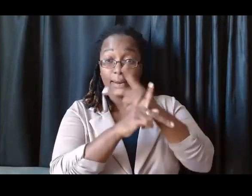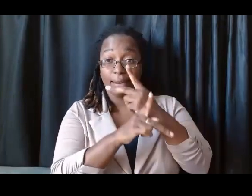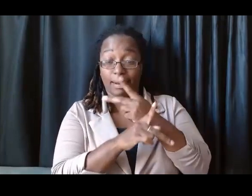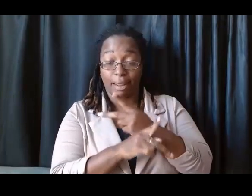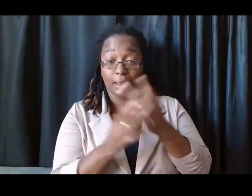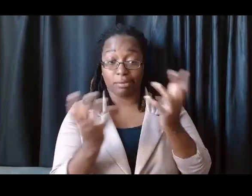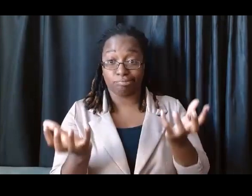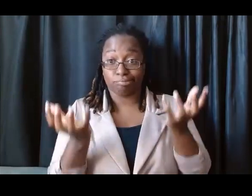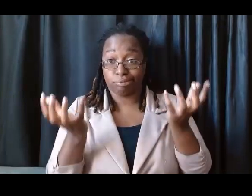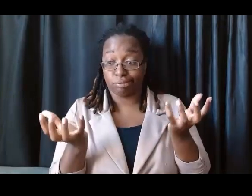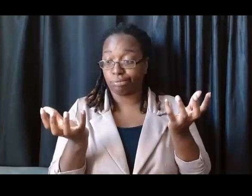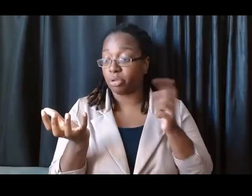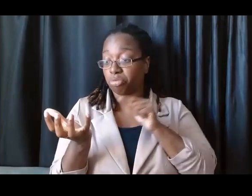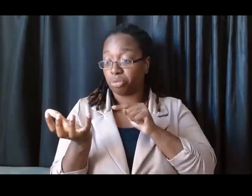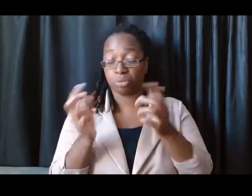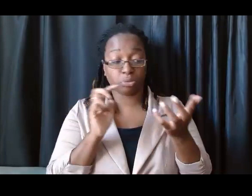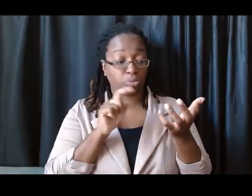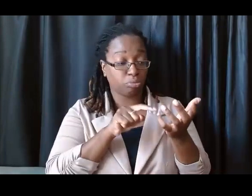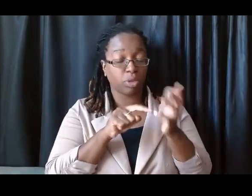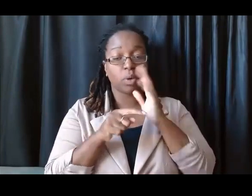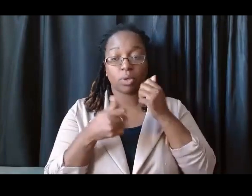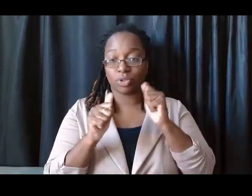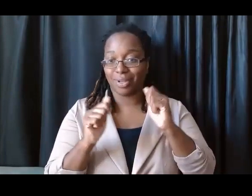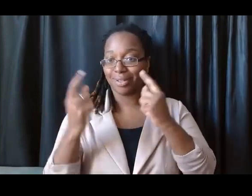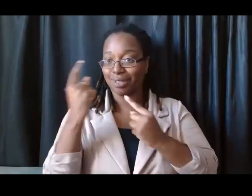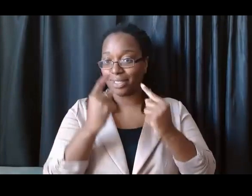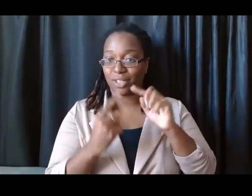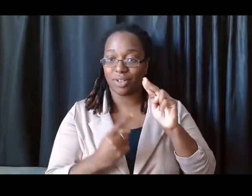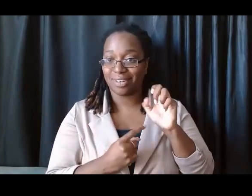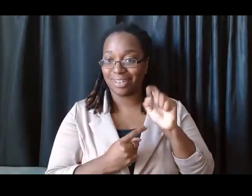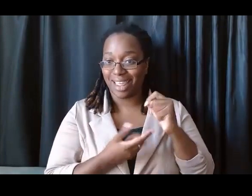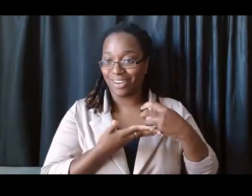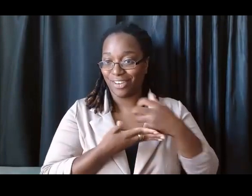they do take into account a person's net earnings from self-employment. That's one of the types of income.